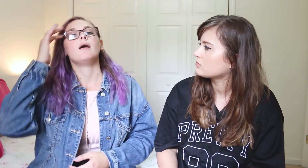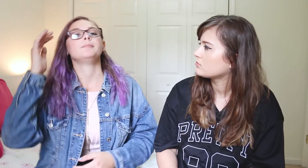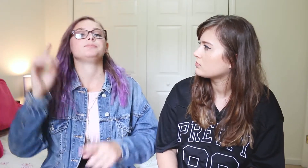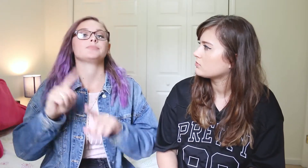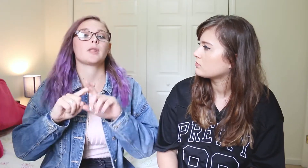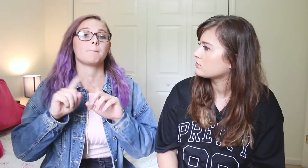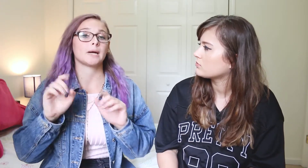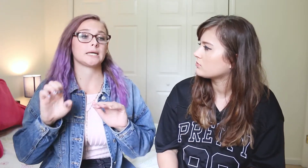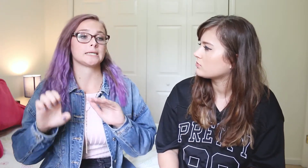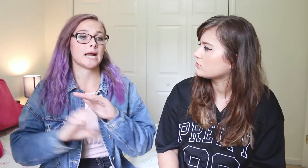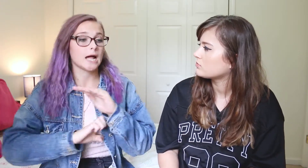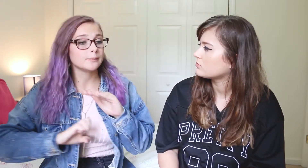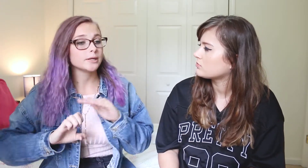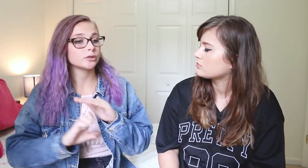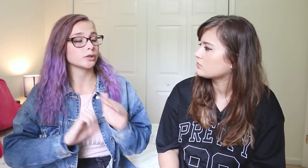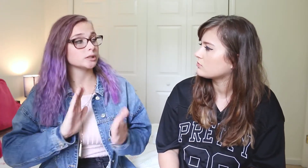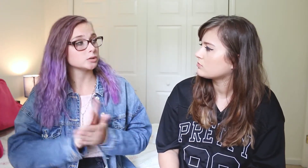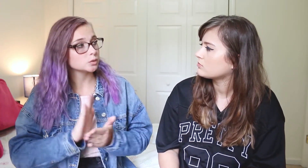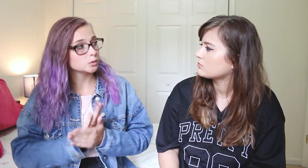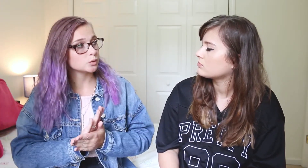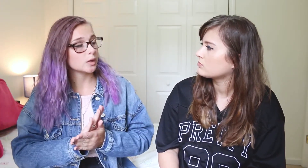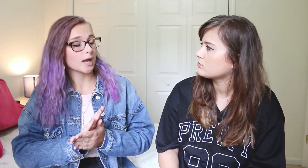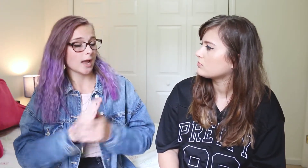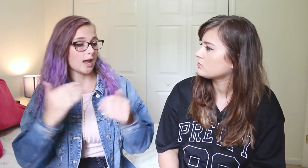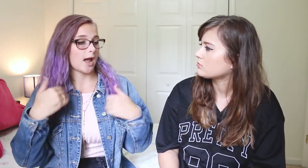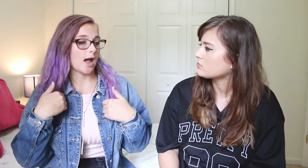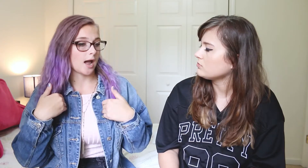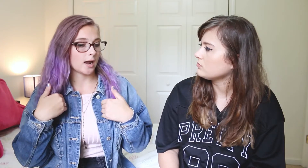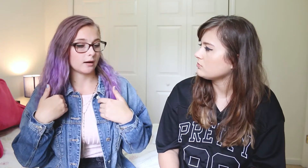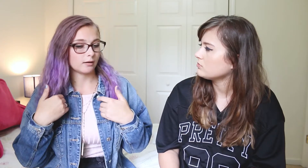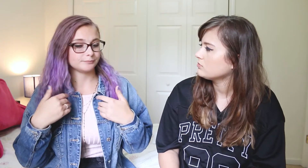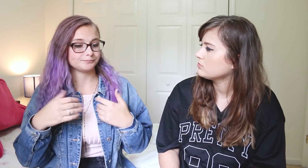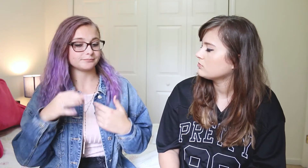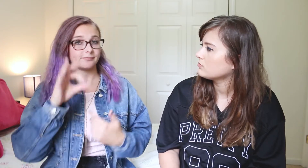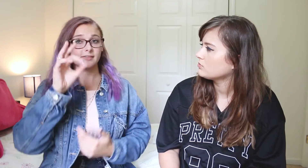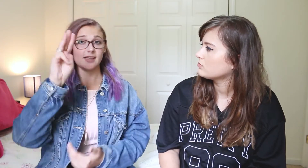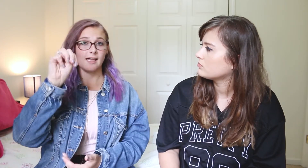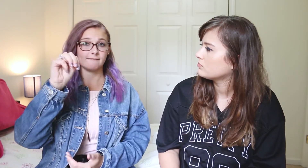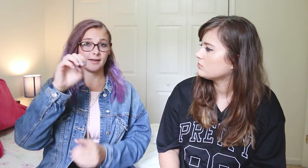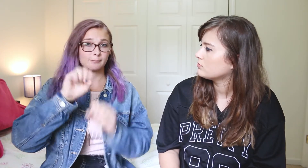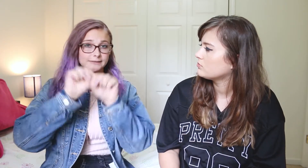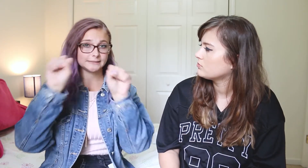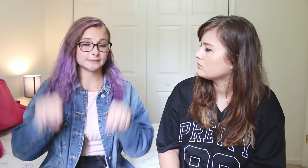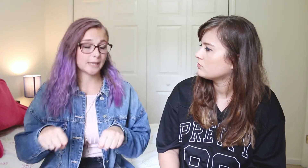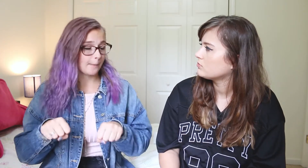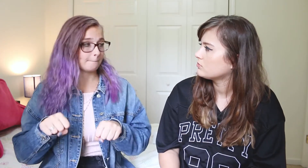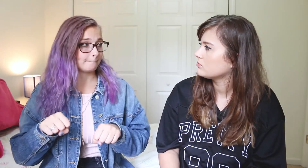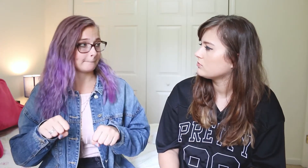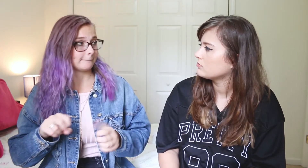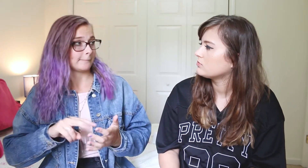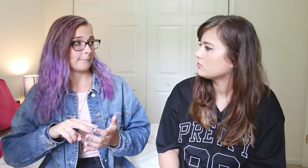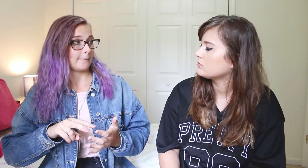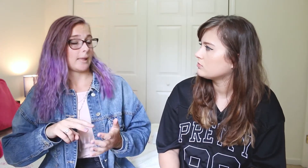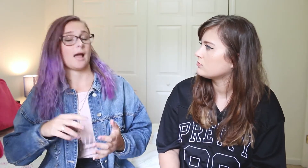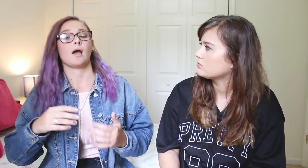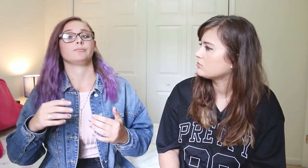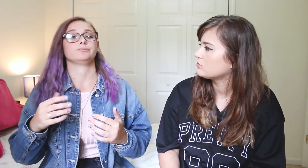But elementary school I had an FM system